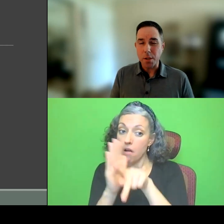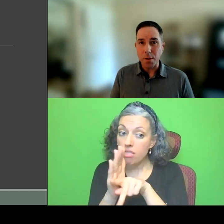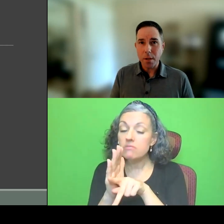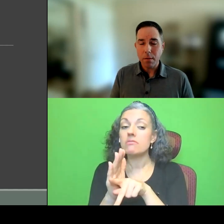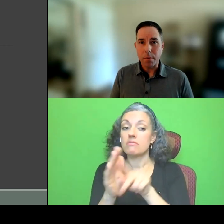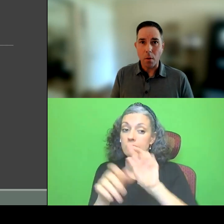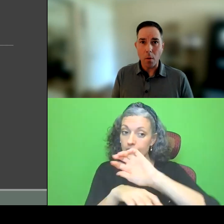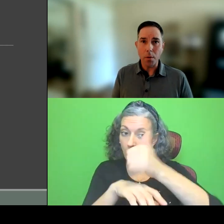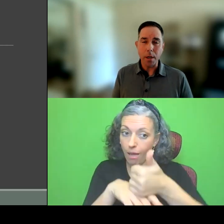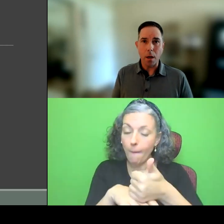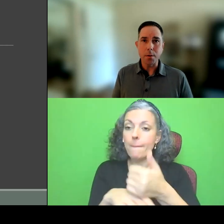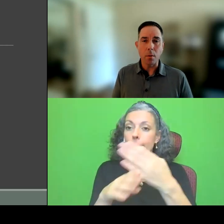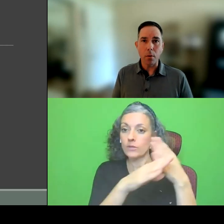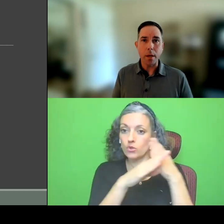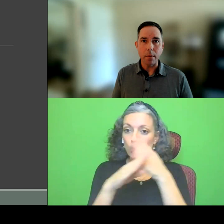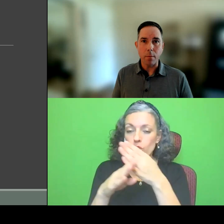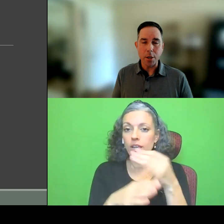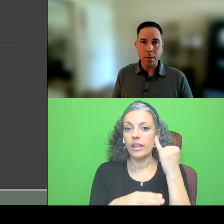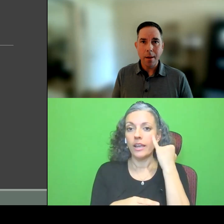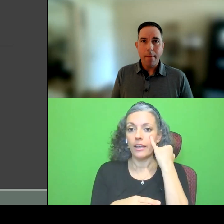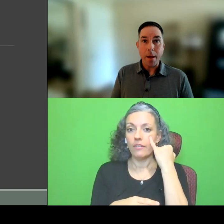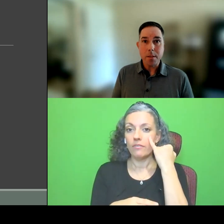security if your holding onto employee information.